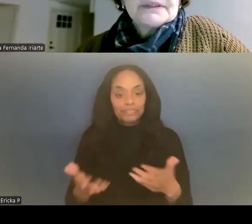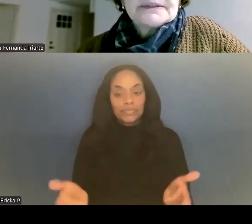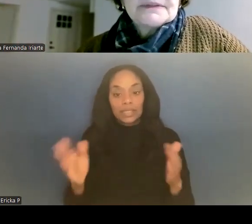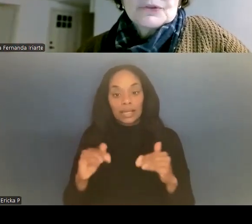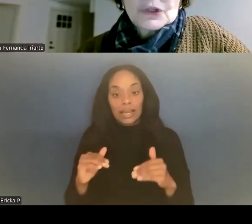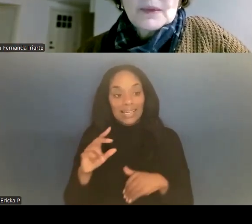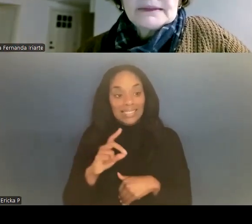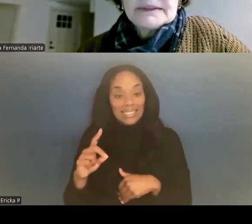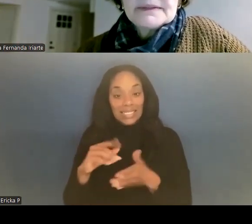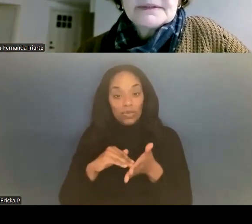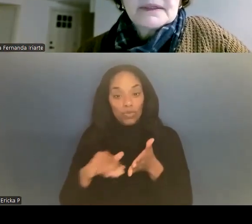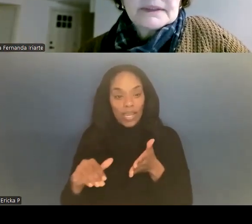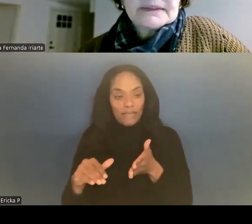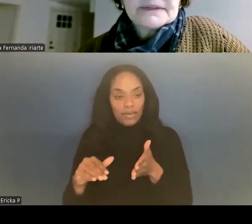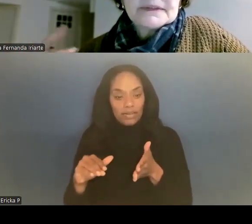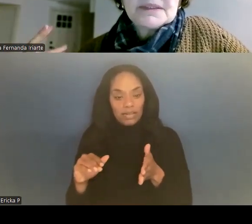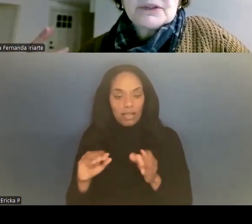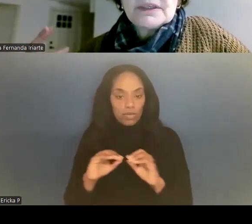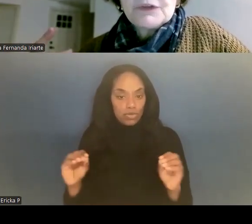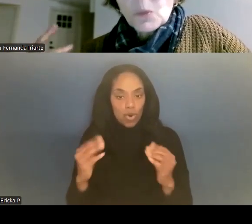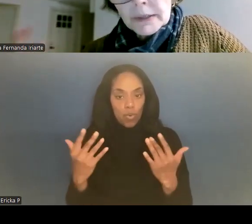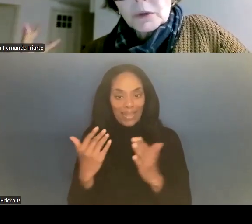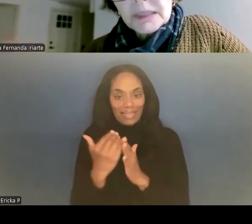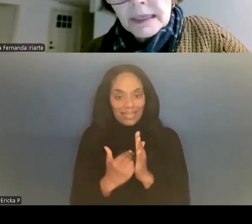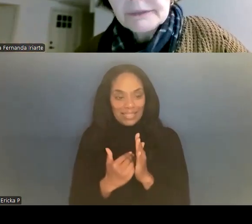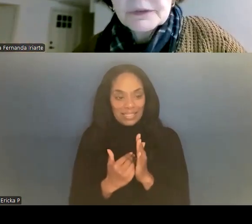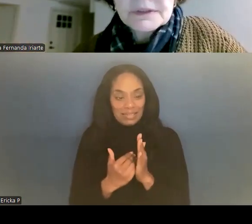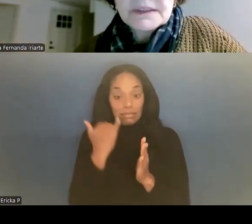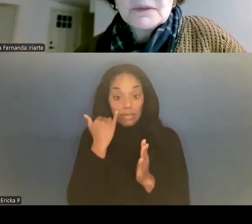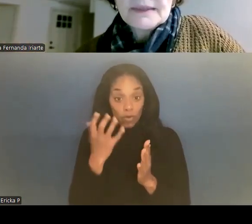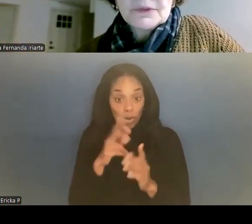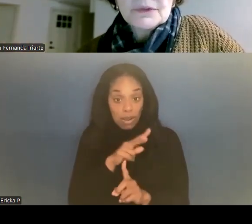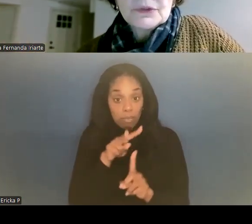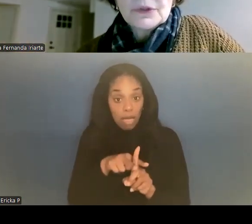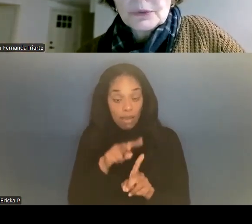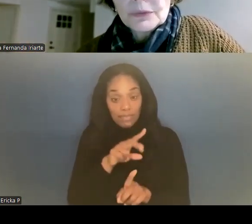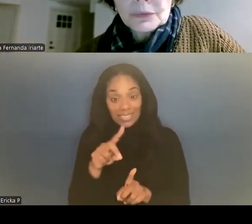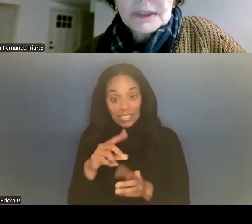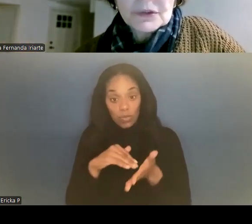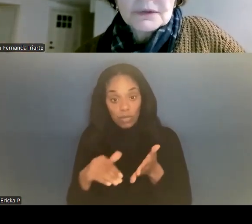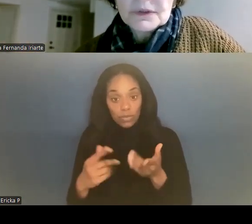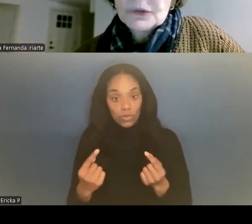It's there's no waitlist. It's if you want to apply for the DD waiver you go through the regional center.